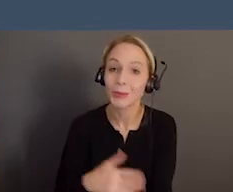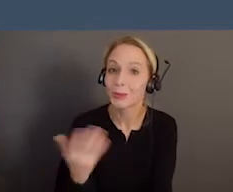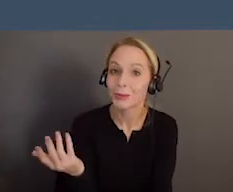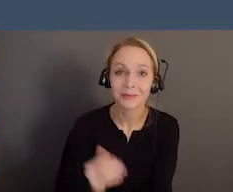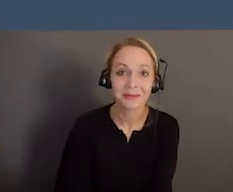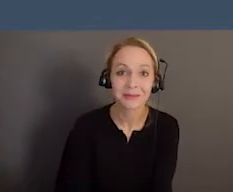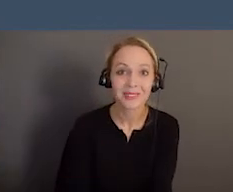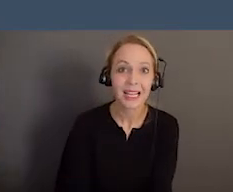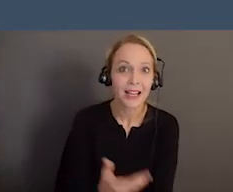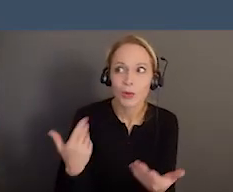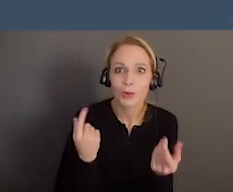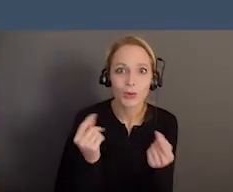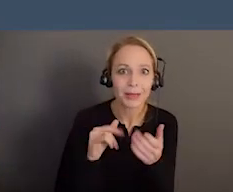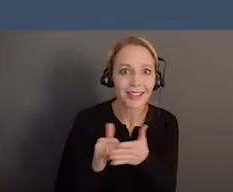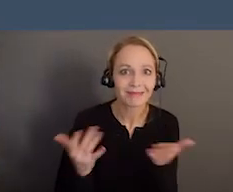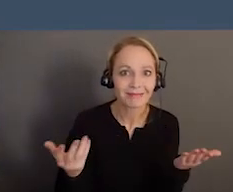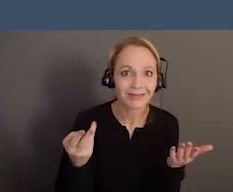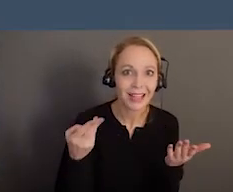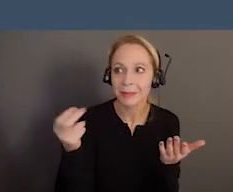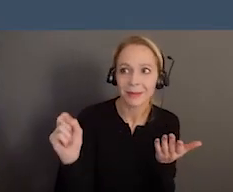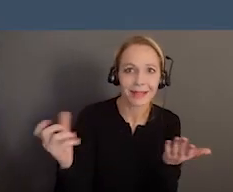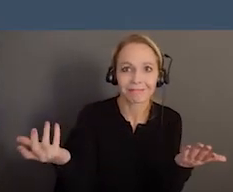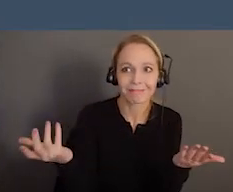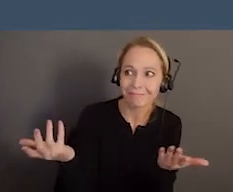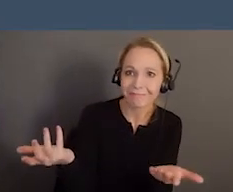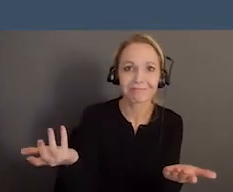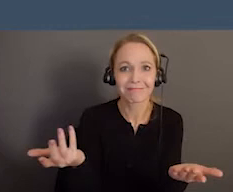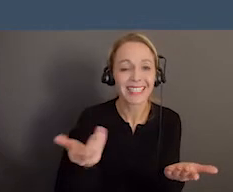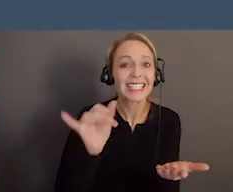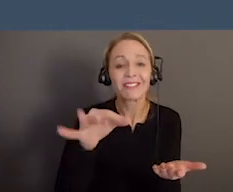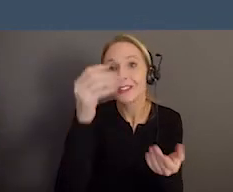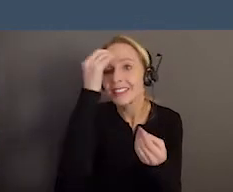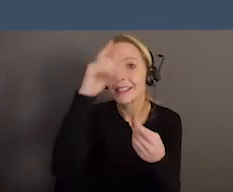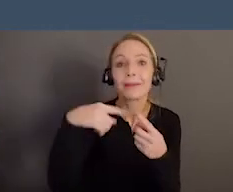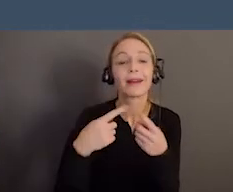IF YOU ARE THINKING ABOUT HOW YOU MAYBE BUILT SOME OF